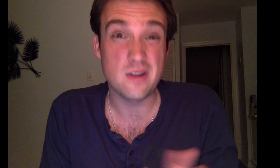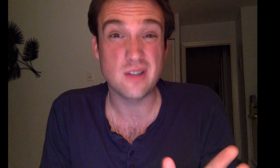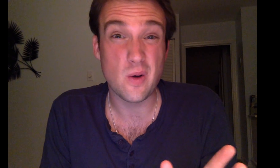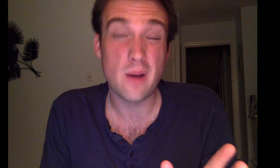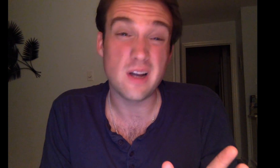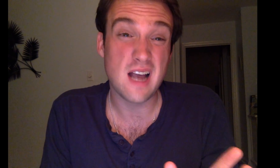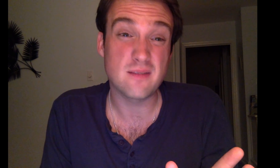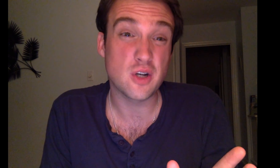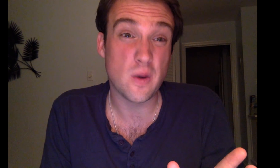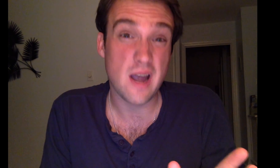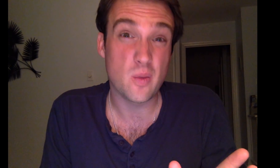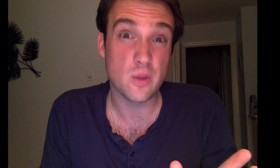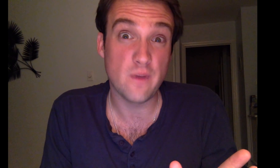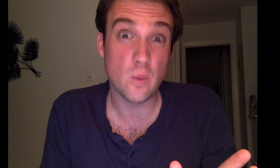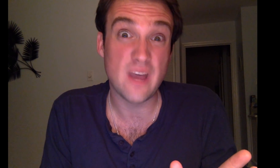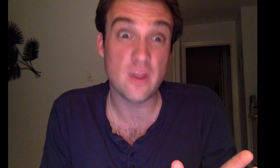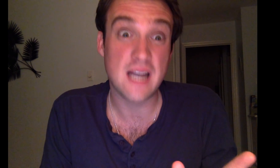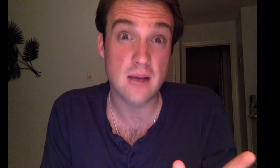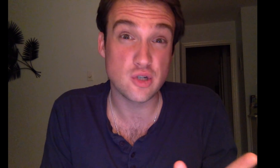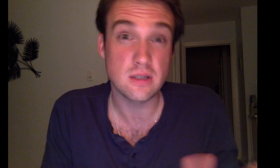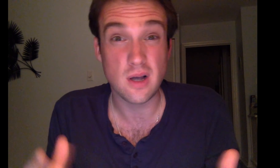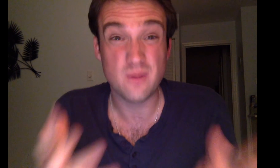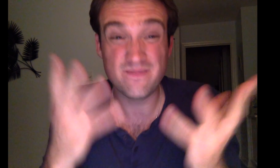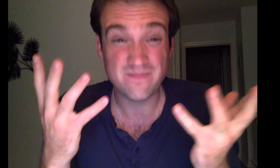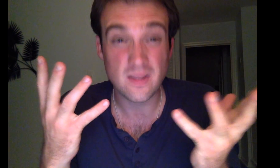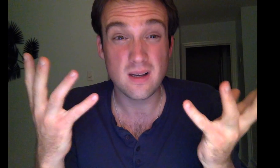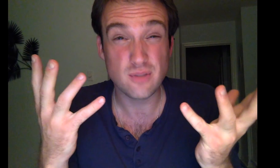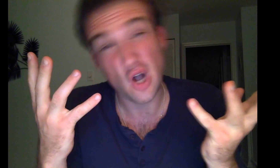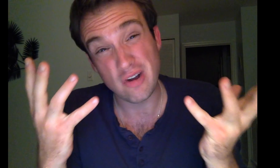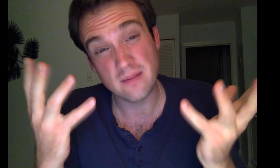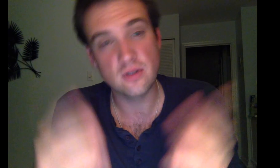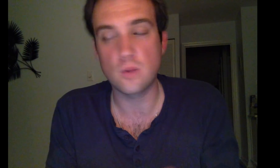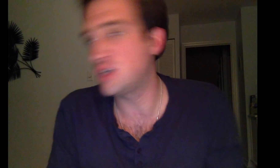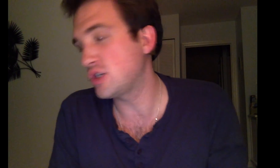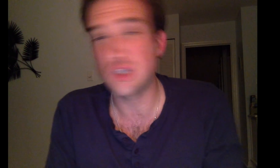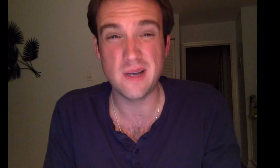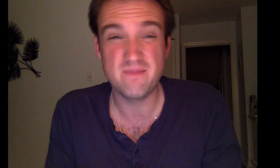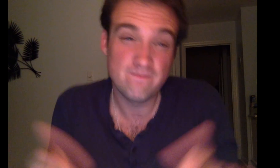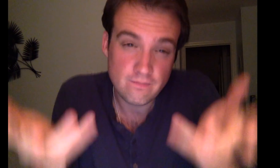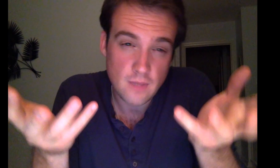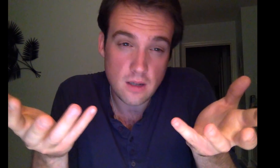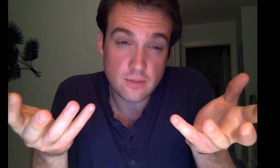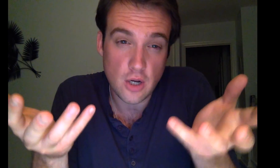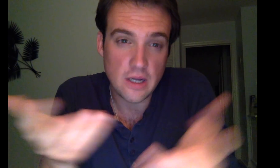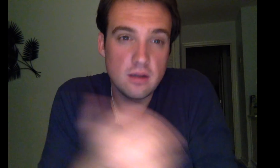so I'm going to have to go ahead with the movie without the captions, so, sorry. So, she turned to me, I'm sorry.